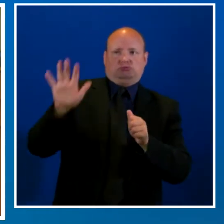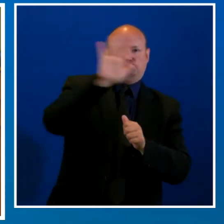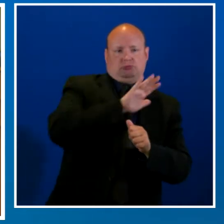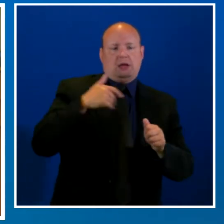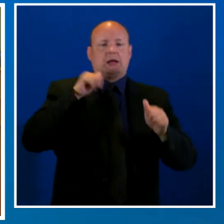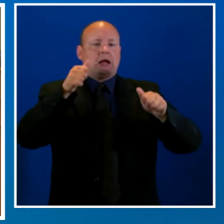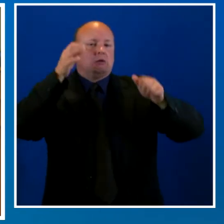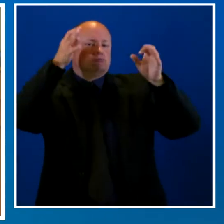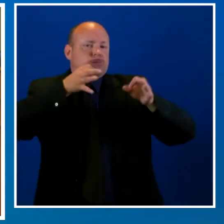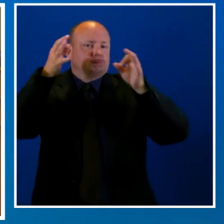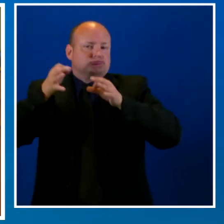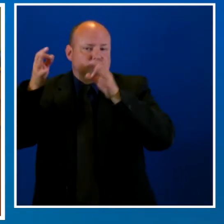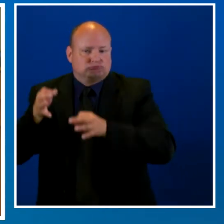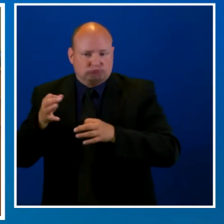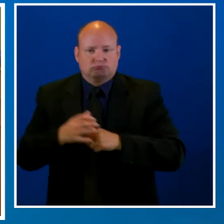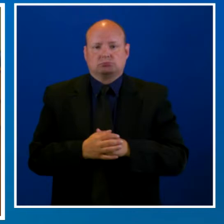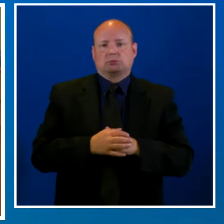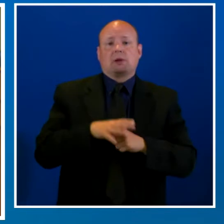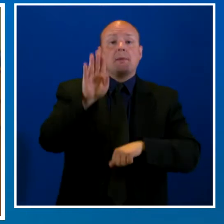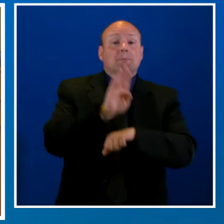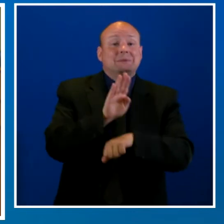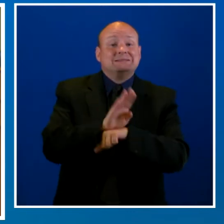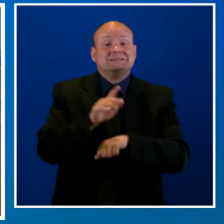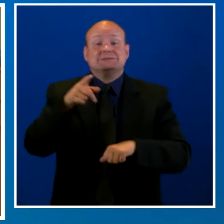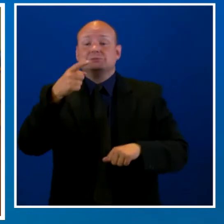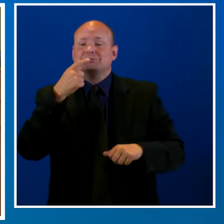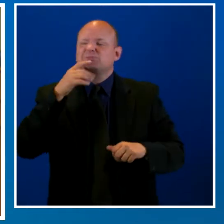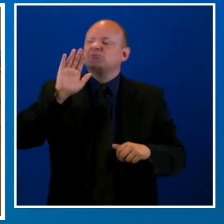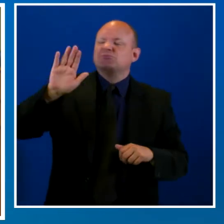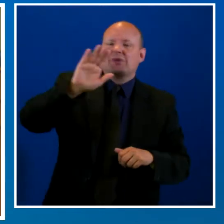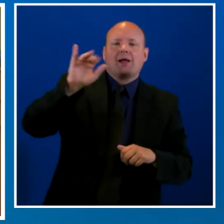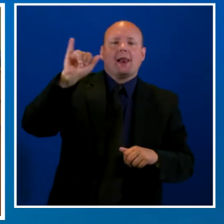like health care, long term care facilities or places where